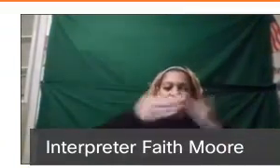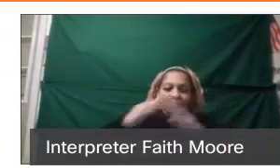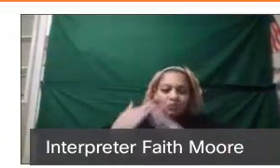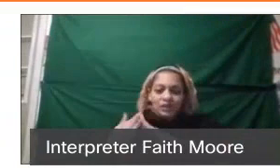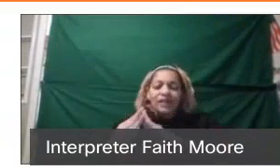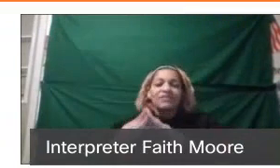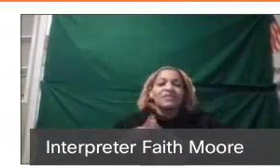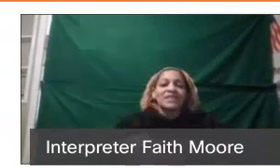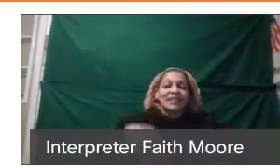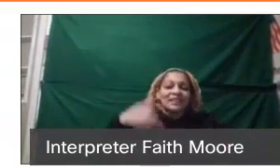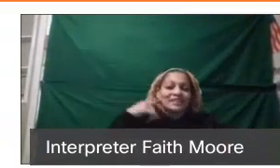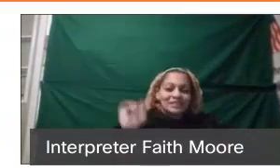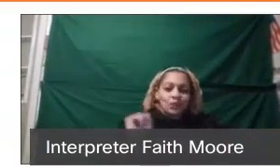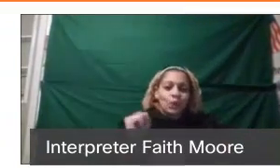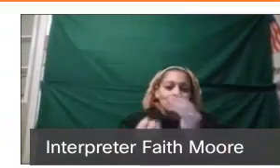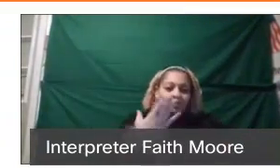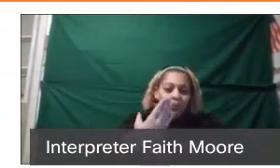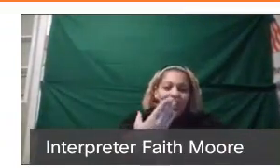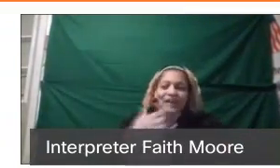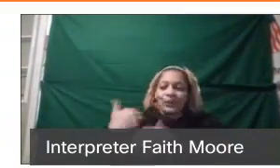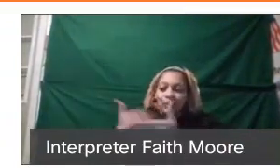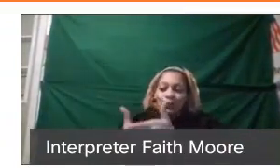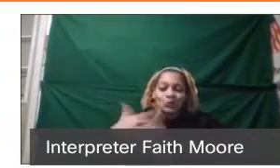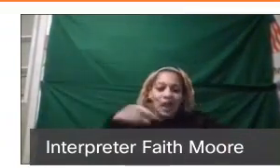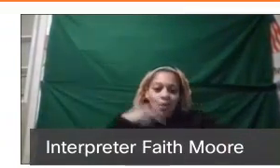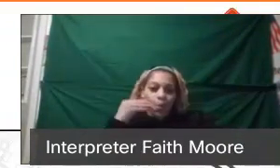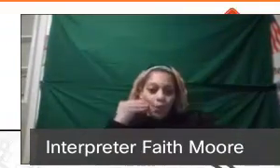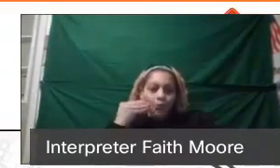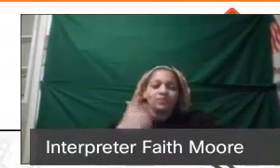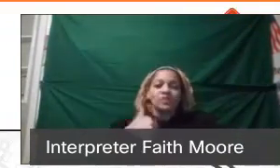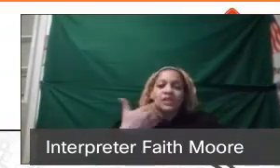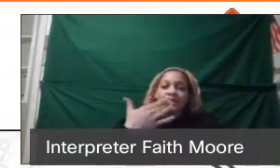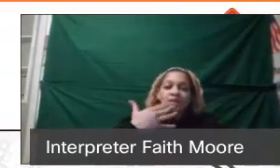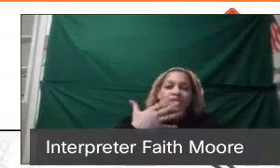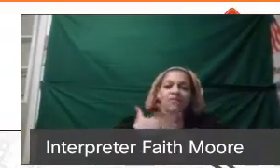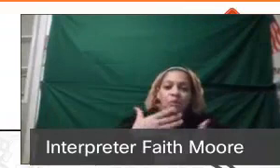Um, close to our home, so I really appreciate all the work that you've done to put all of our feedback into.